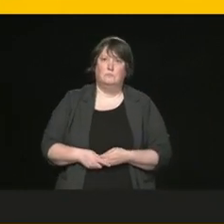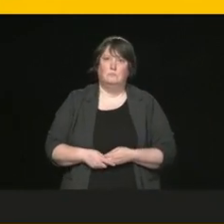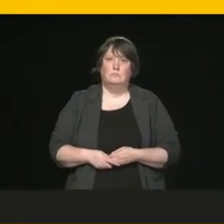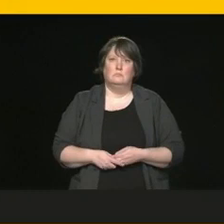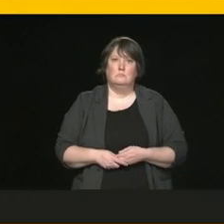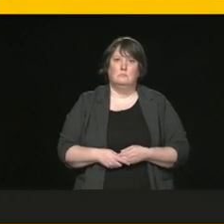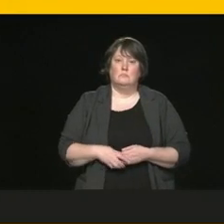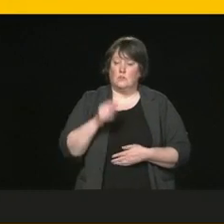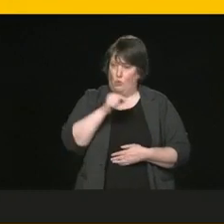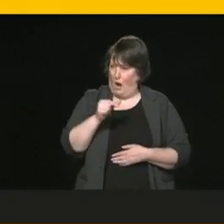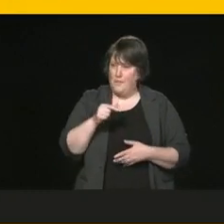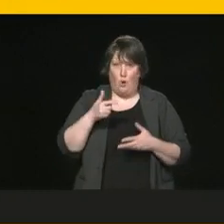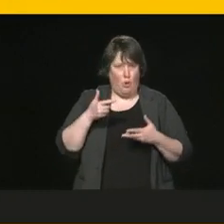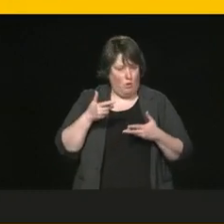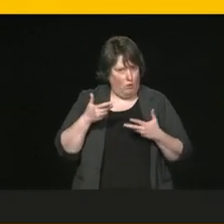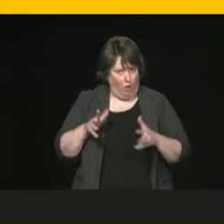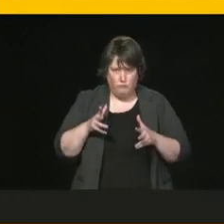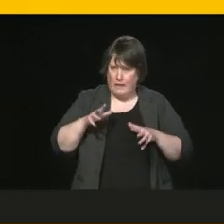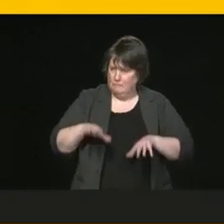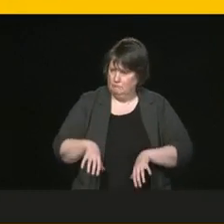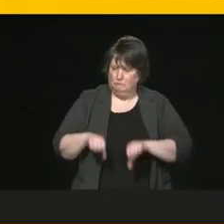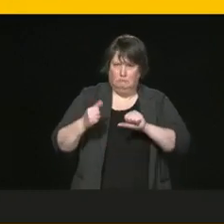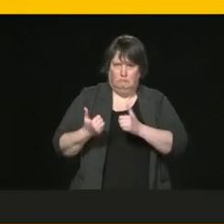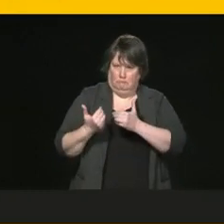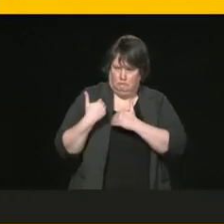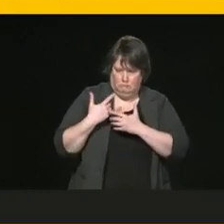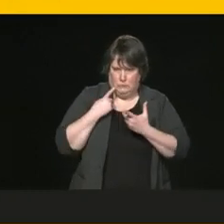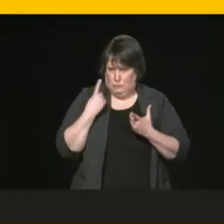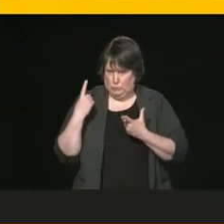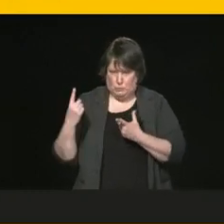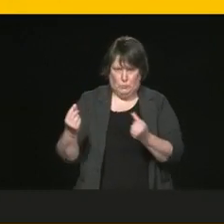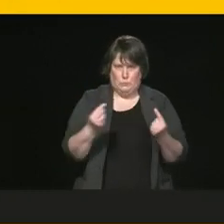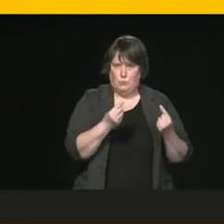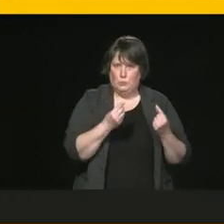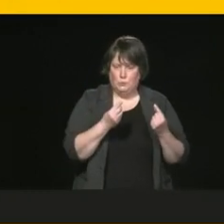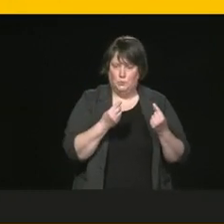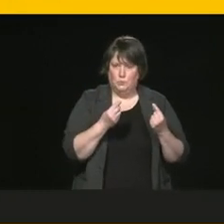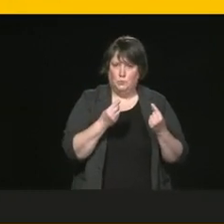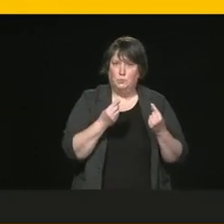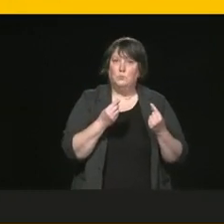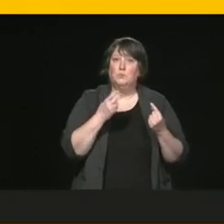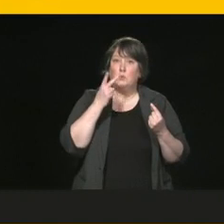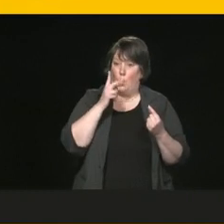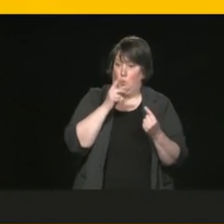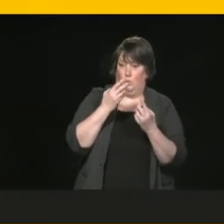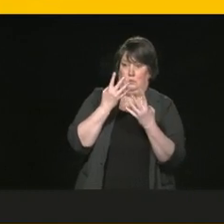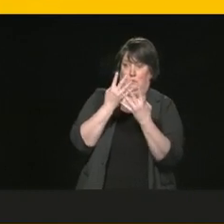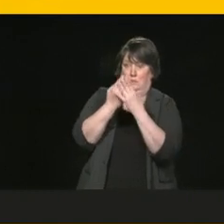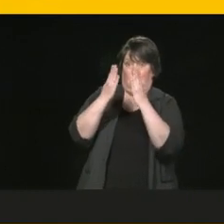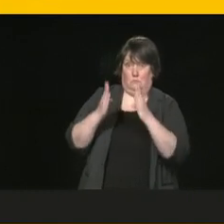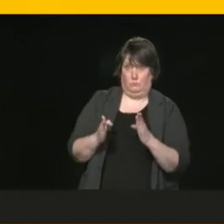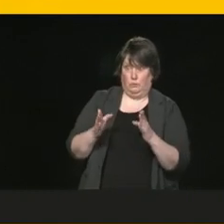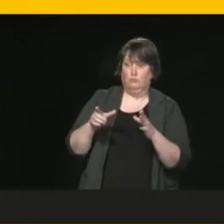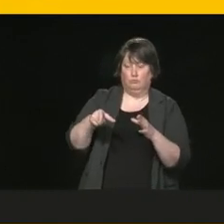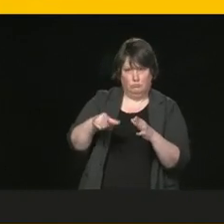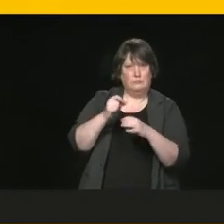PASSES? IS THERE ANY ANNOUNCEMENT COMING? Prime Minister Trudeau: WE HAVE MADE SIGNIFICANT EFFORTS